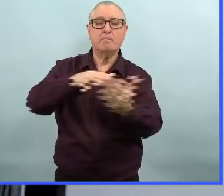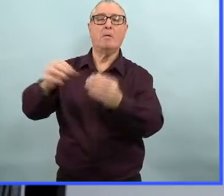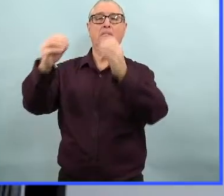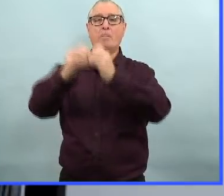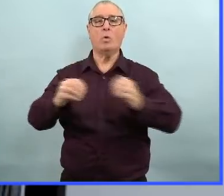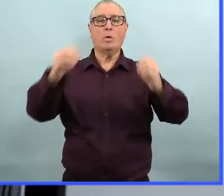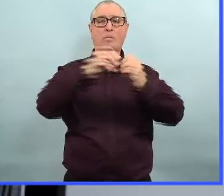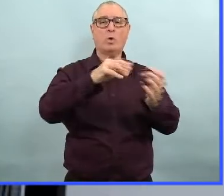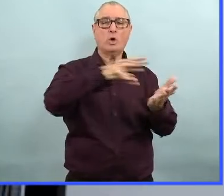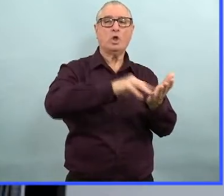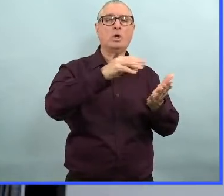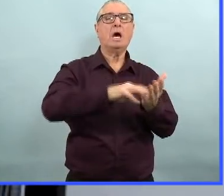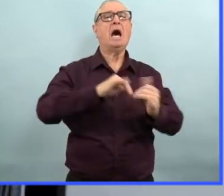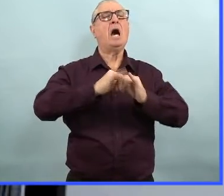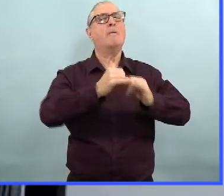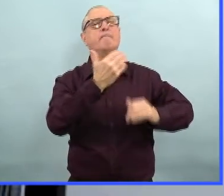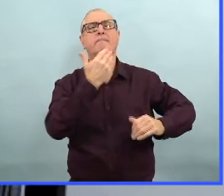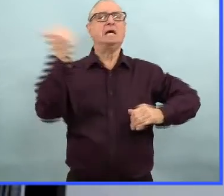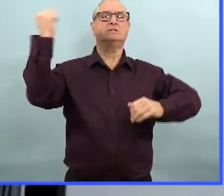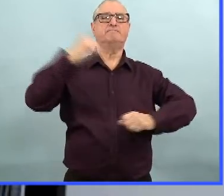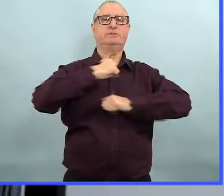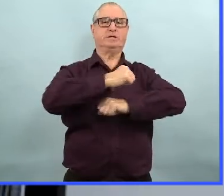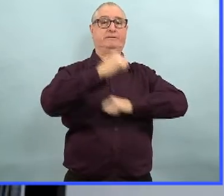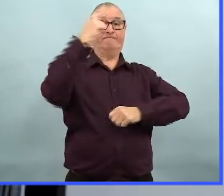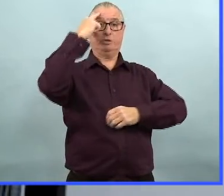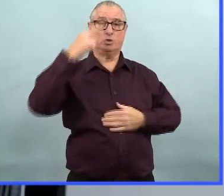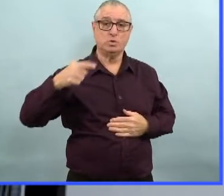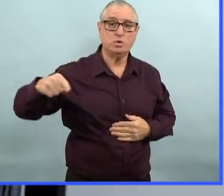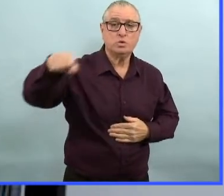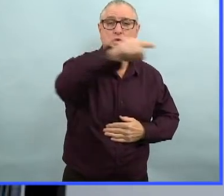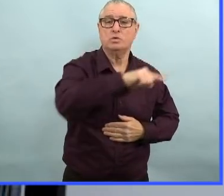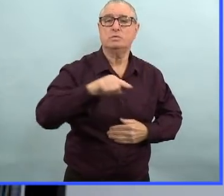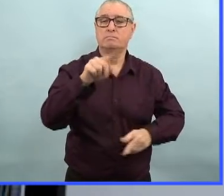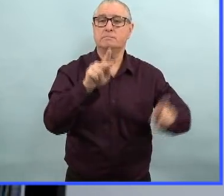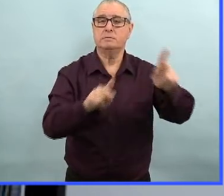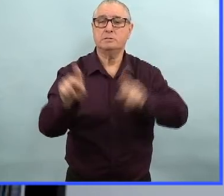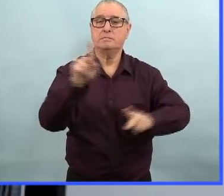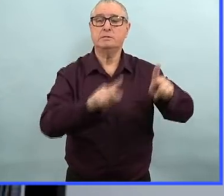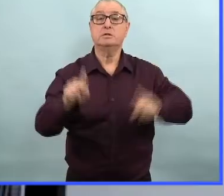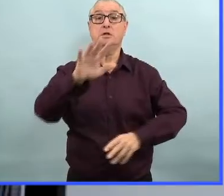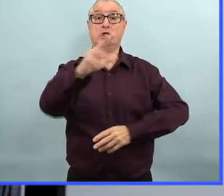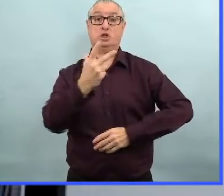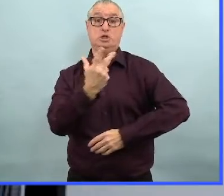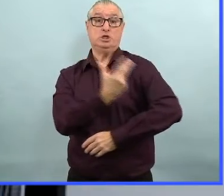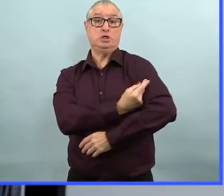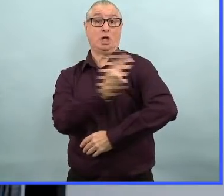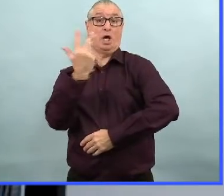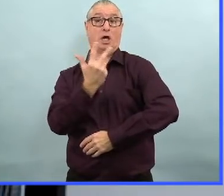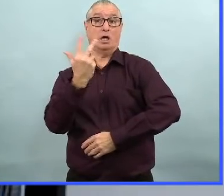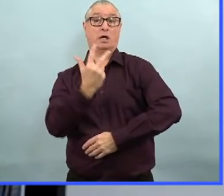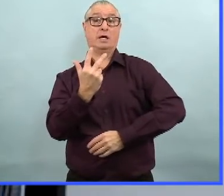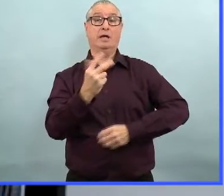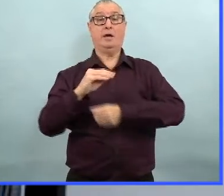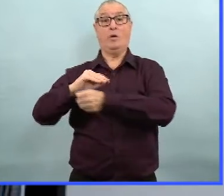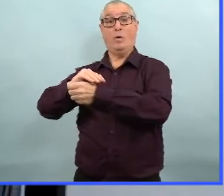the vaccines and the virus are both subject are both the subject of intense research by scientists around the world